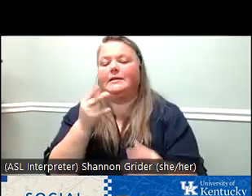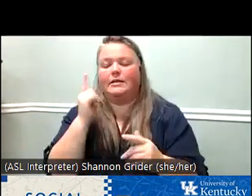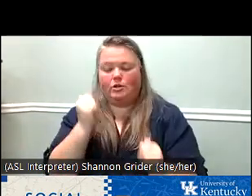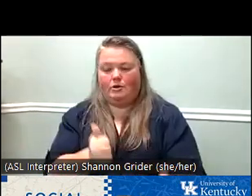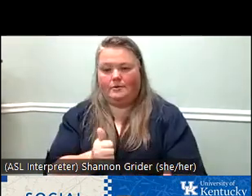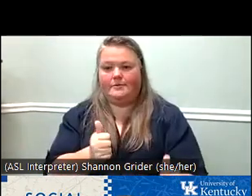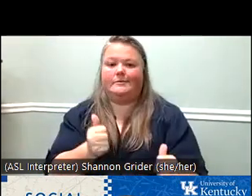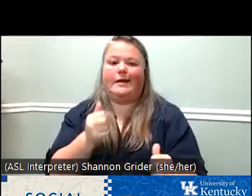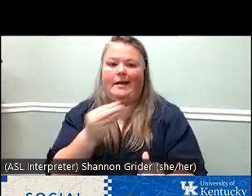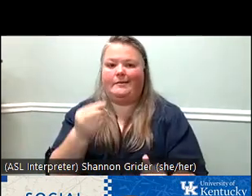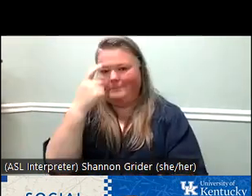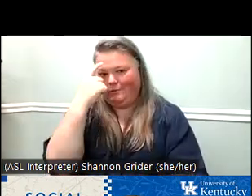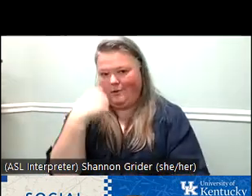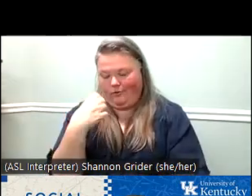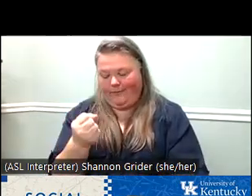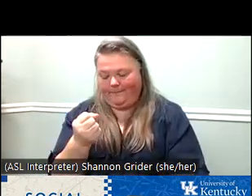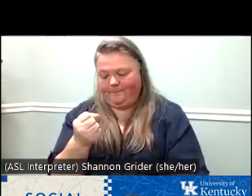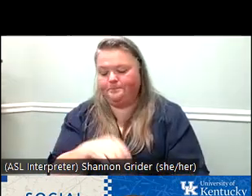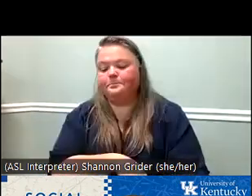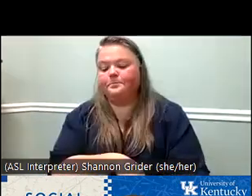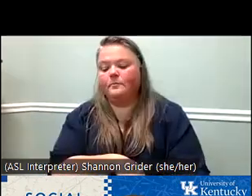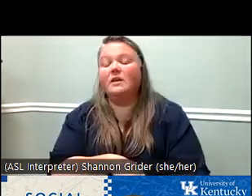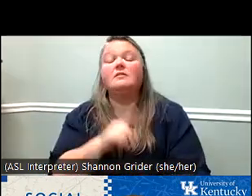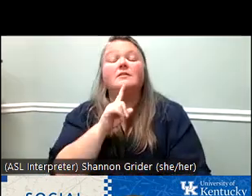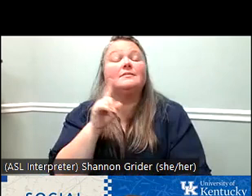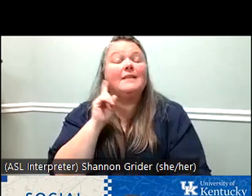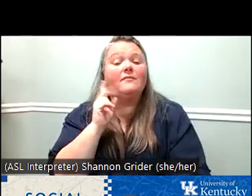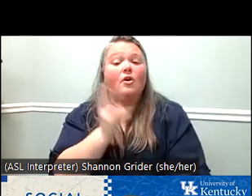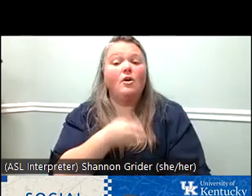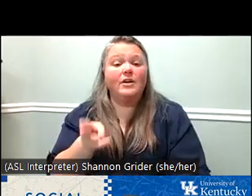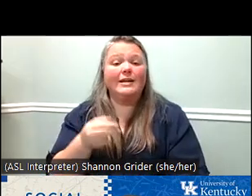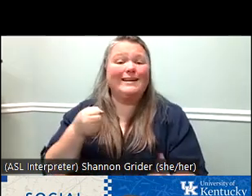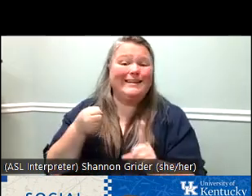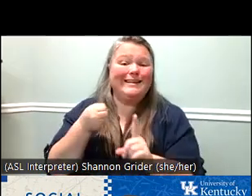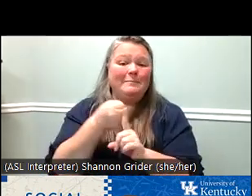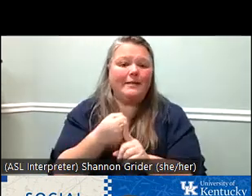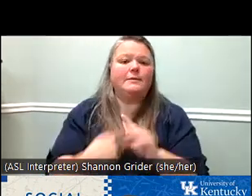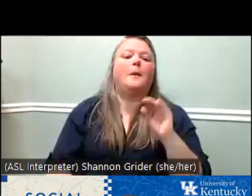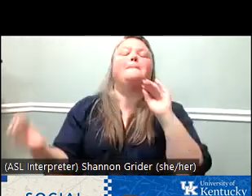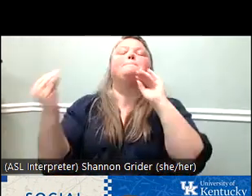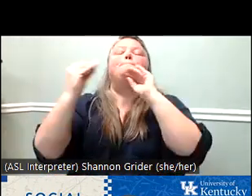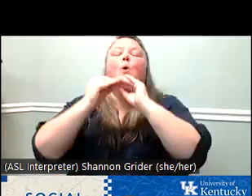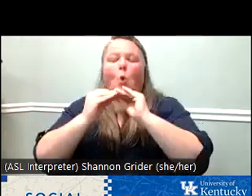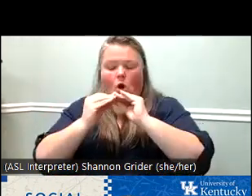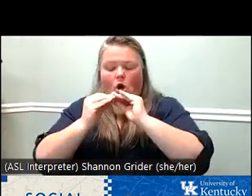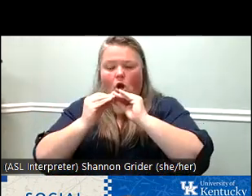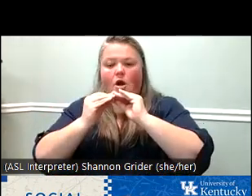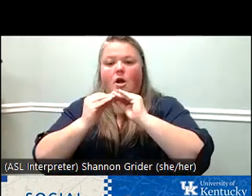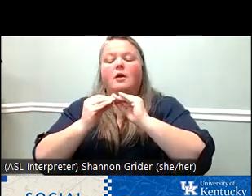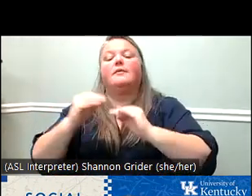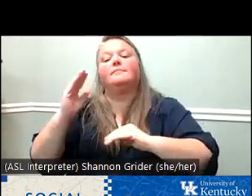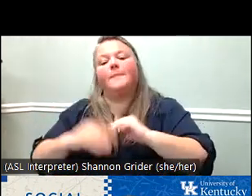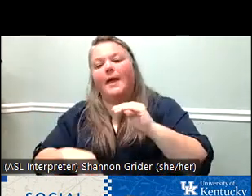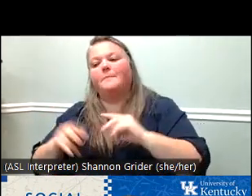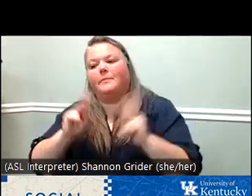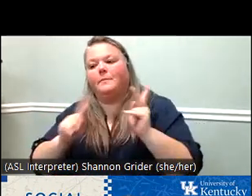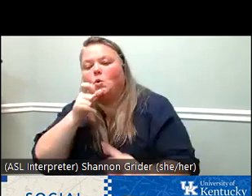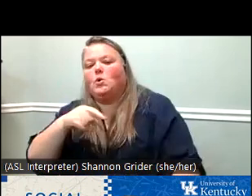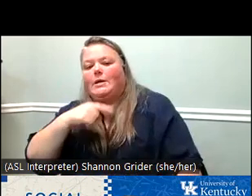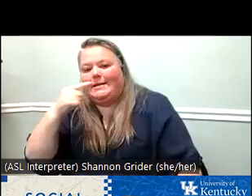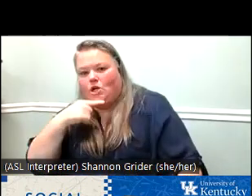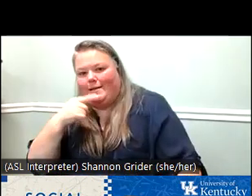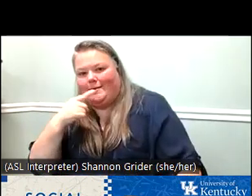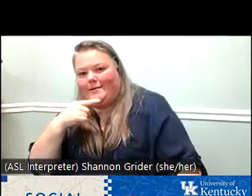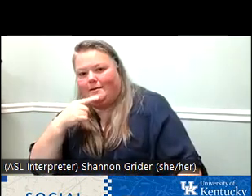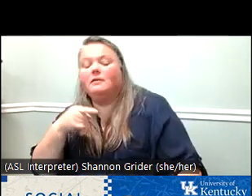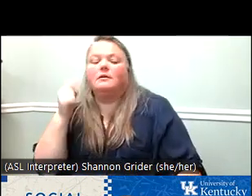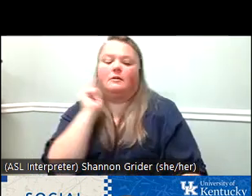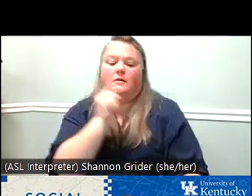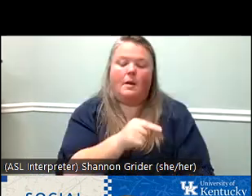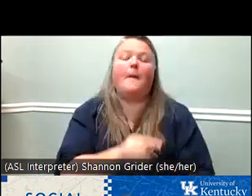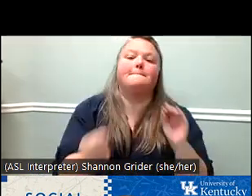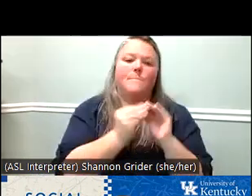IN, AND THE MORE I LEARNED THE MORE I REALIZED WHAT NEEDS TO BE DONE ON. I'M ALL IN NOW. THIS IS WHAT WE DO KNOW ABOUT MENTAL HEALTH AND HEARING LOSS, THAT THE